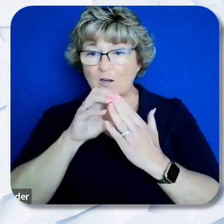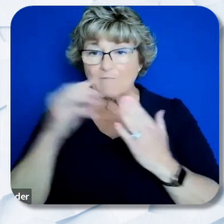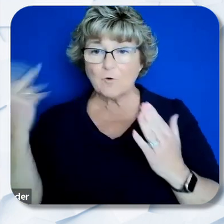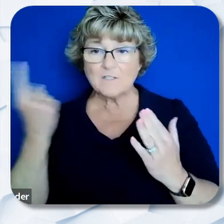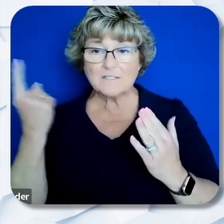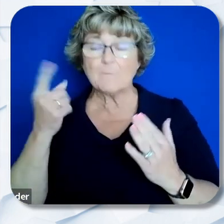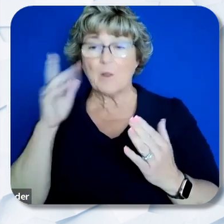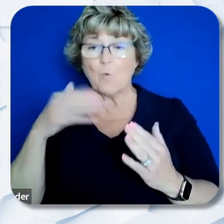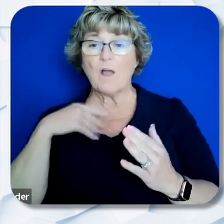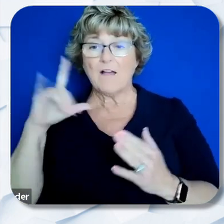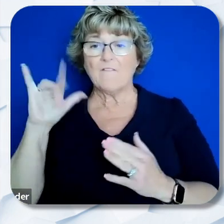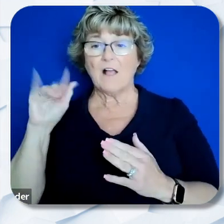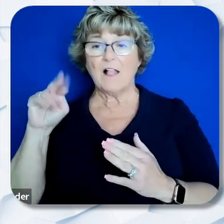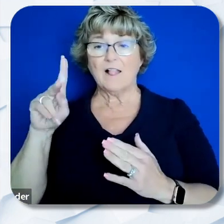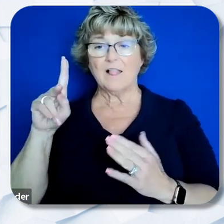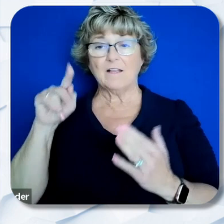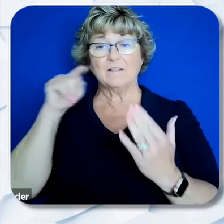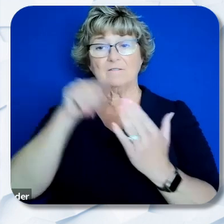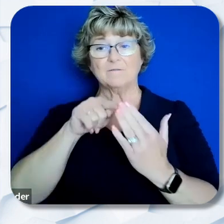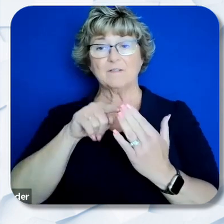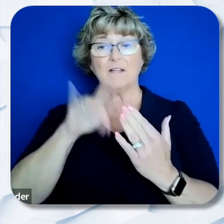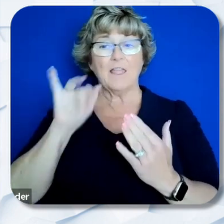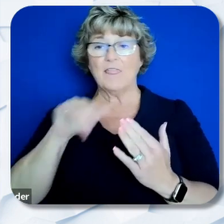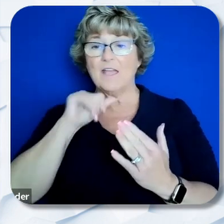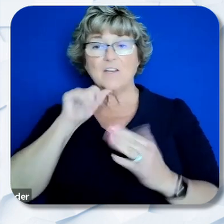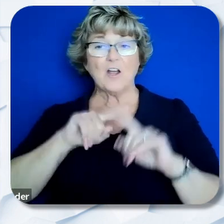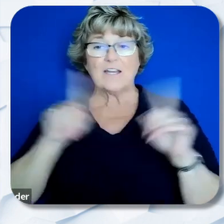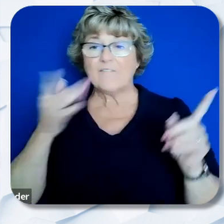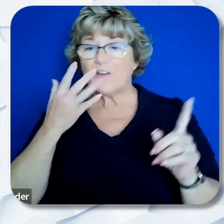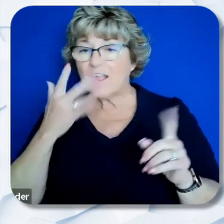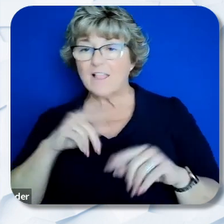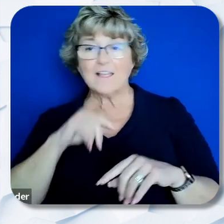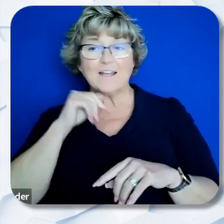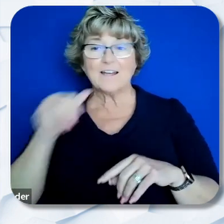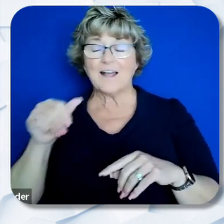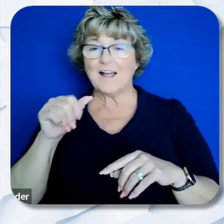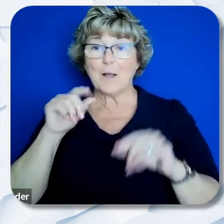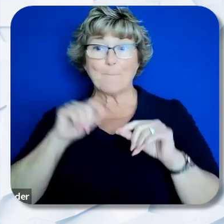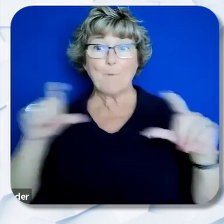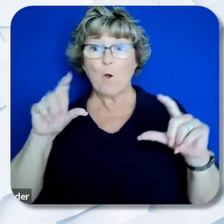a link there. This link is not a different color. It's not bolded. So you do have to